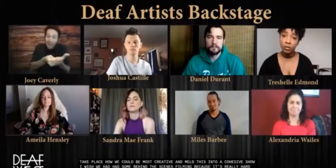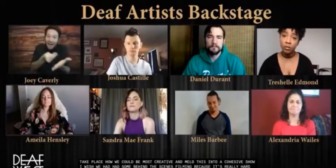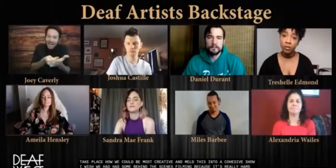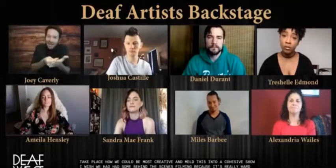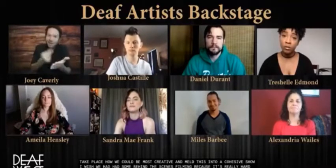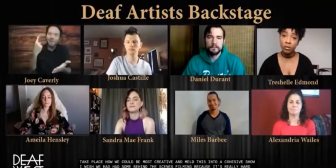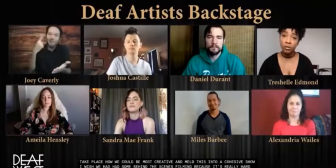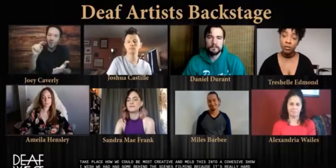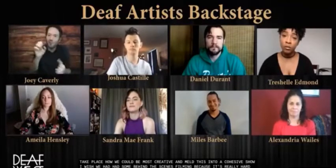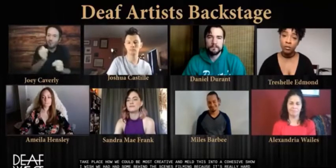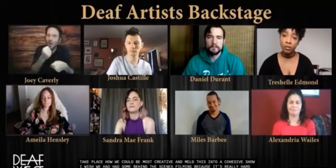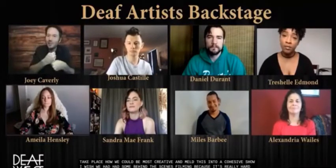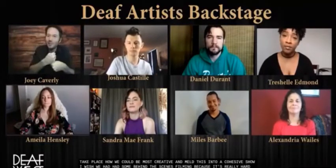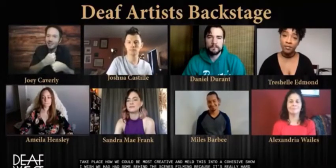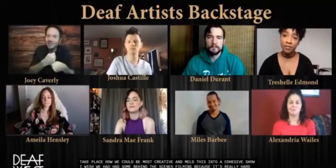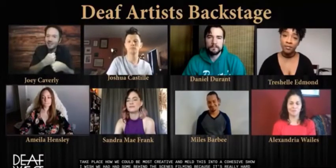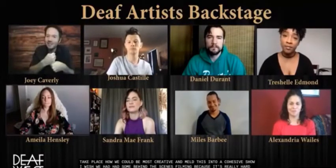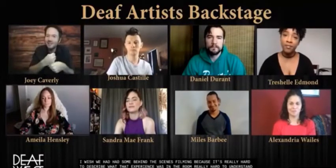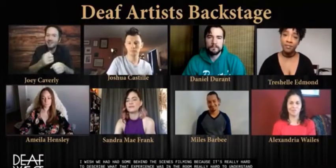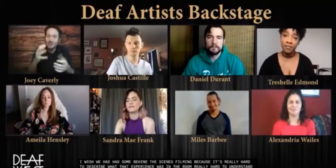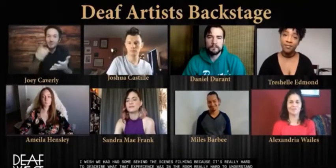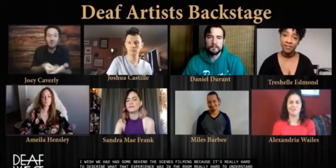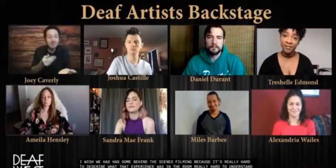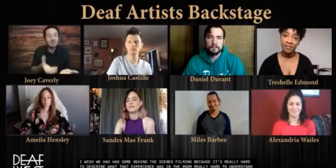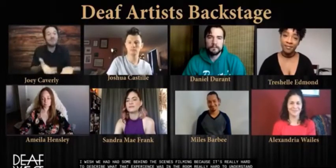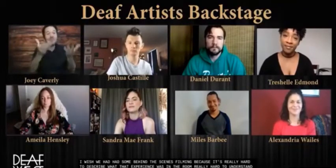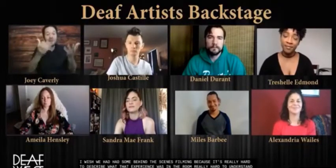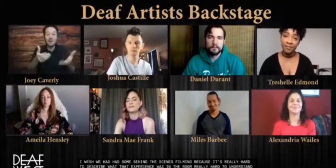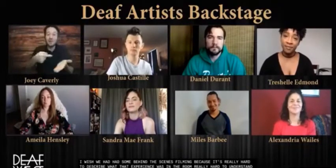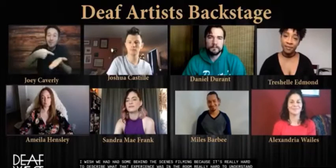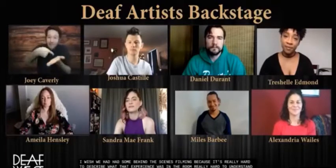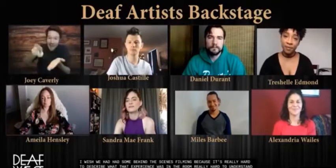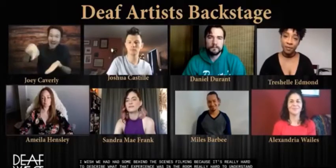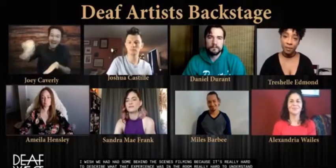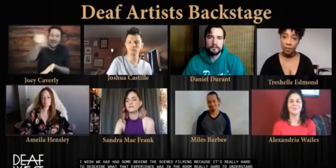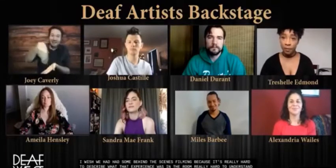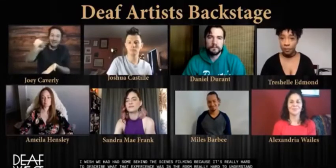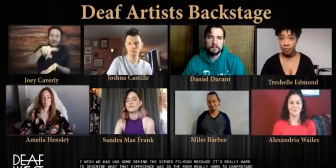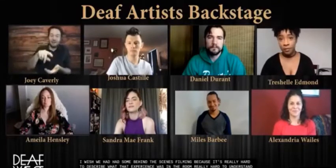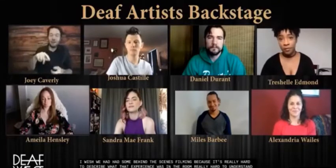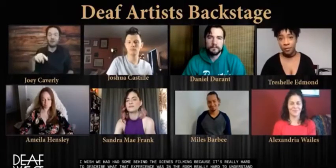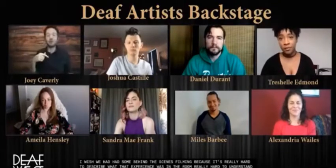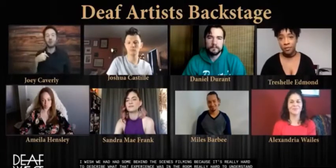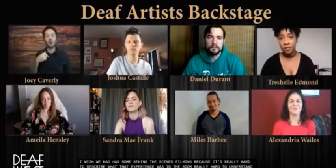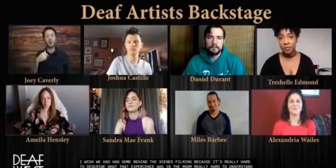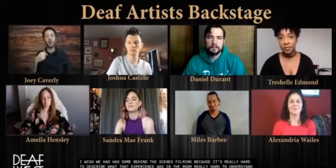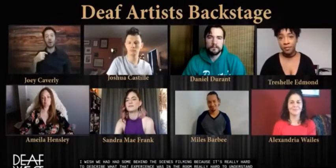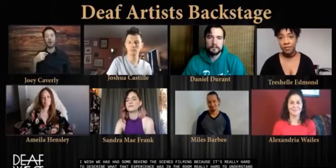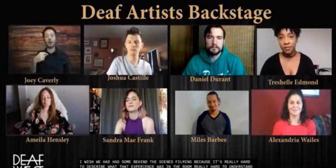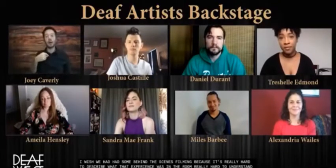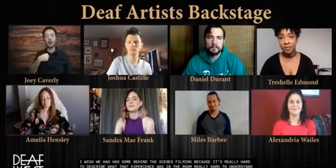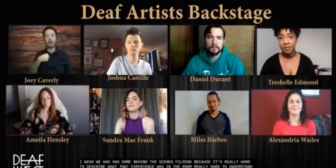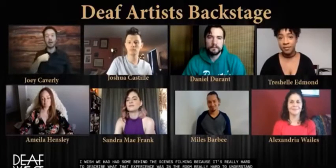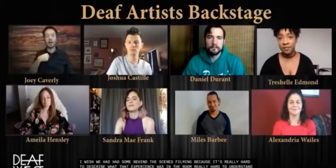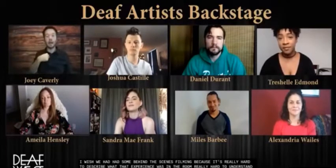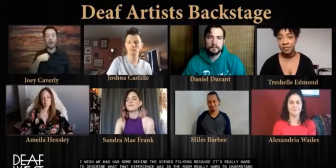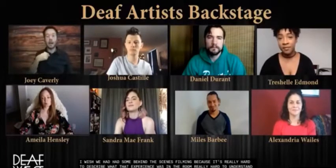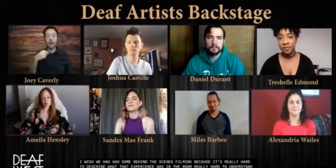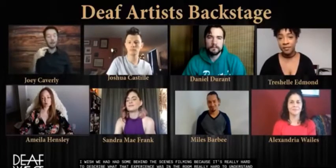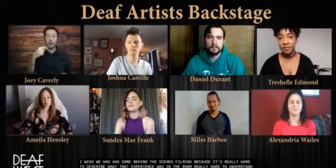raising money to green-light the show for the production. So that they can pay you as actors.